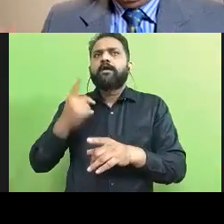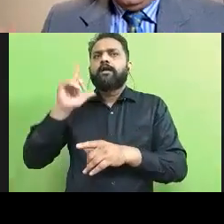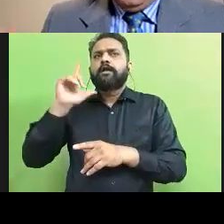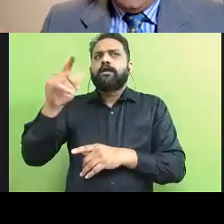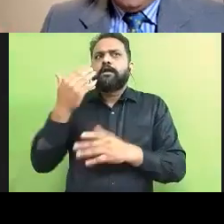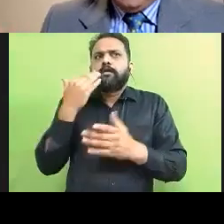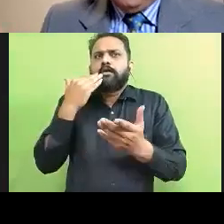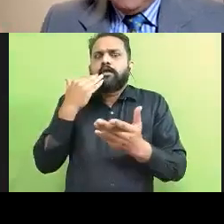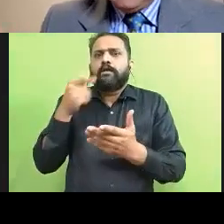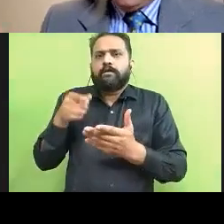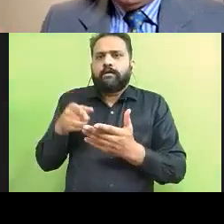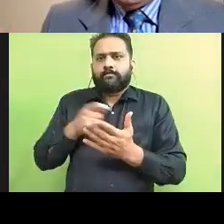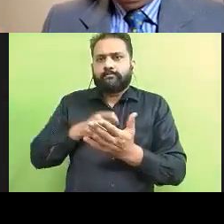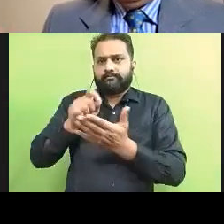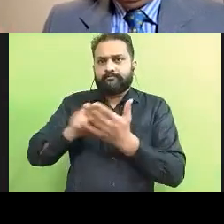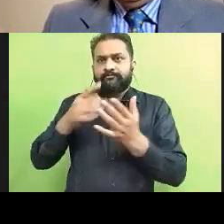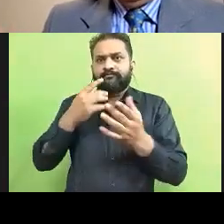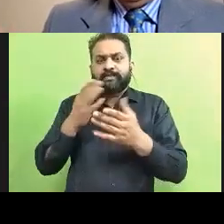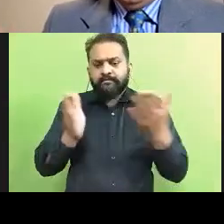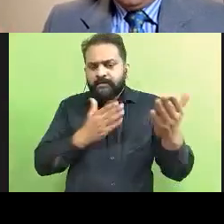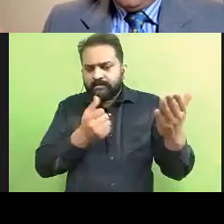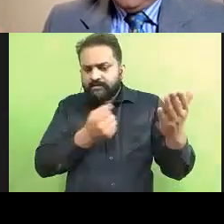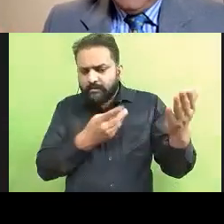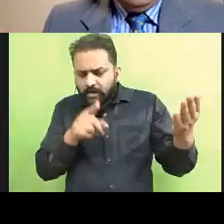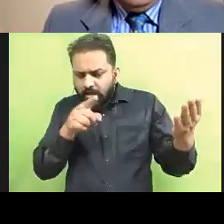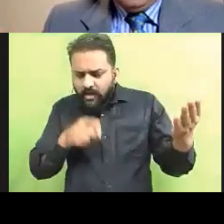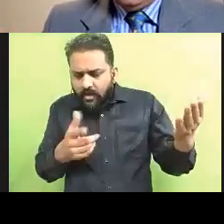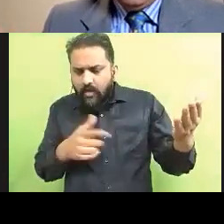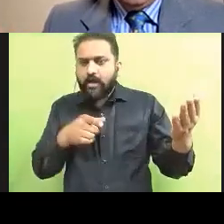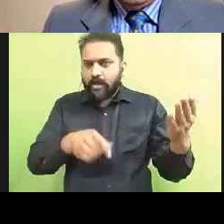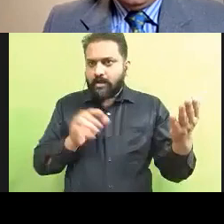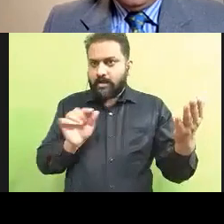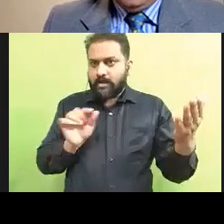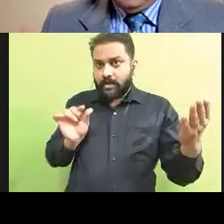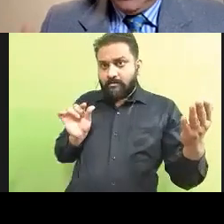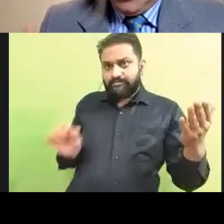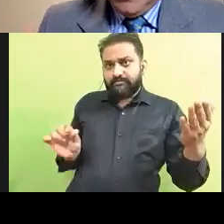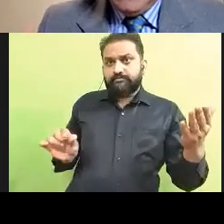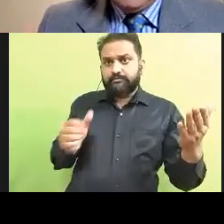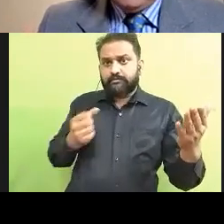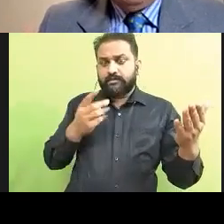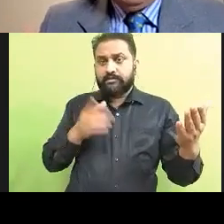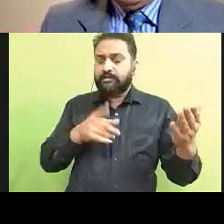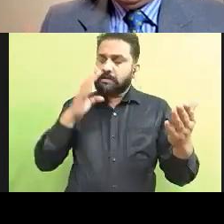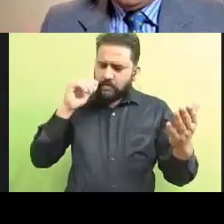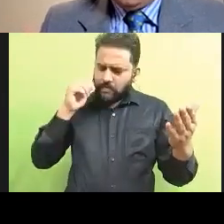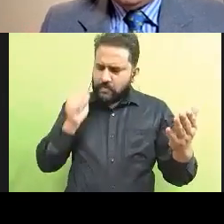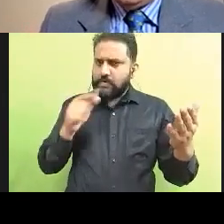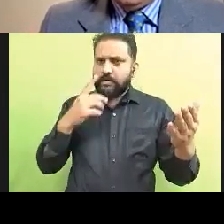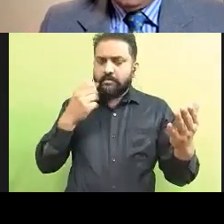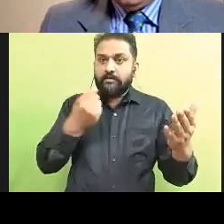you write the page number which is very very good because next time when you want to look at